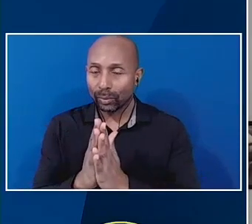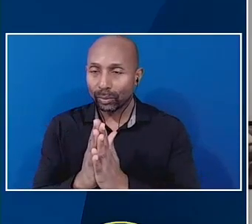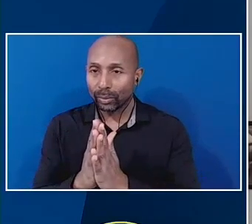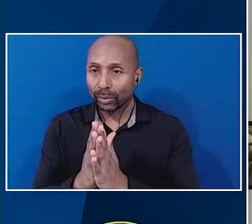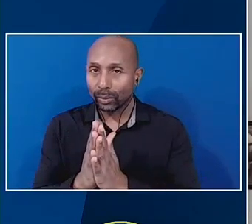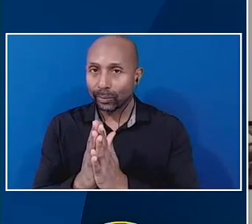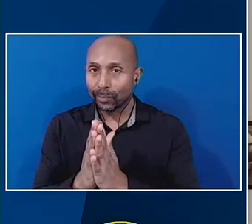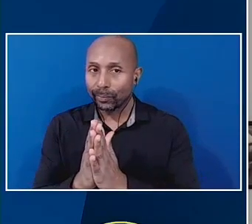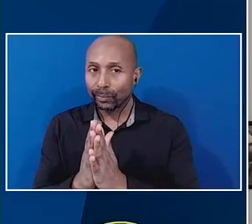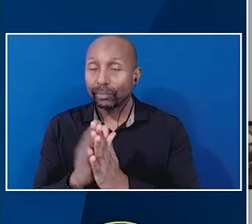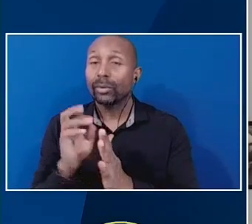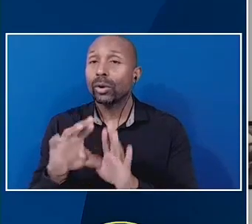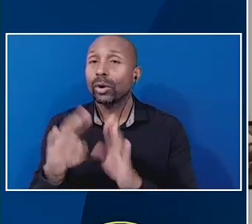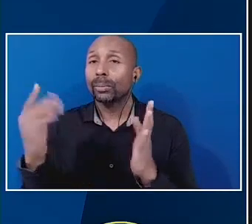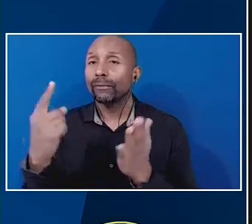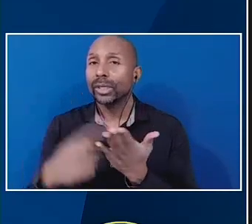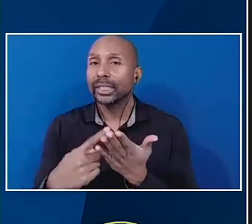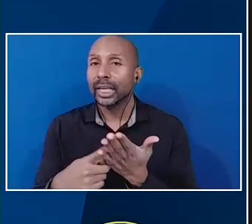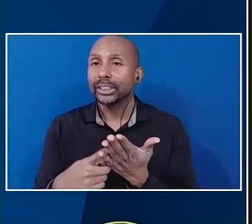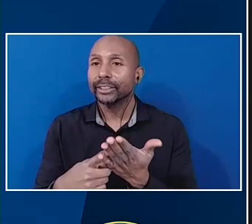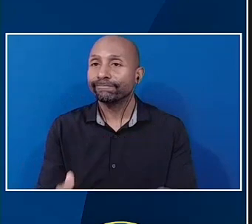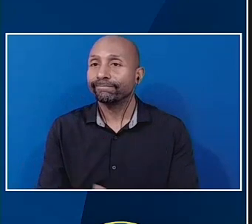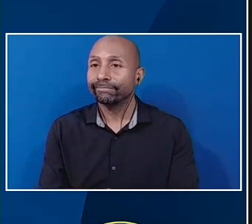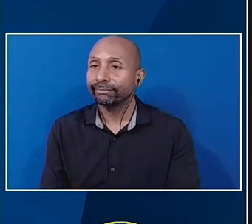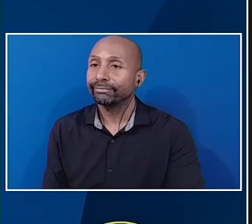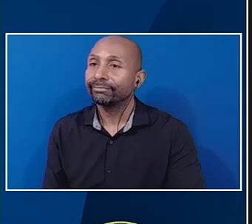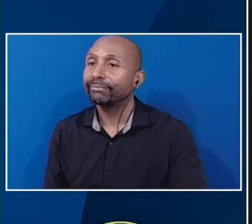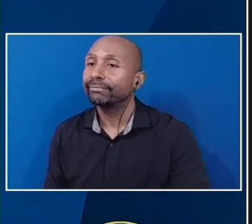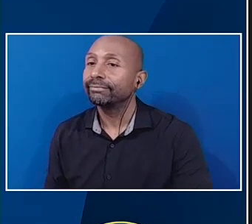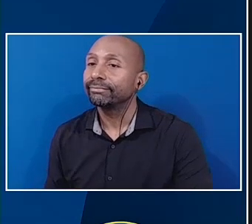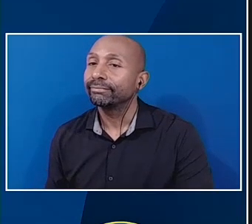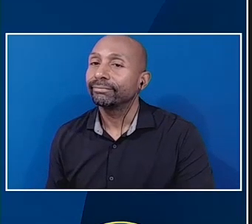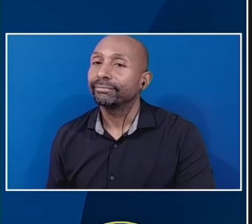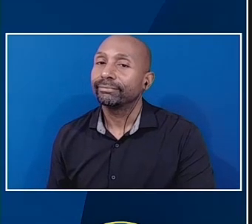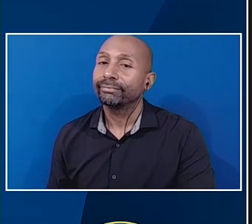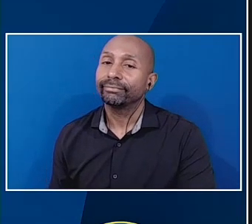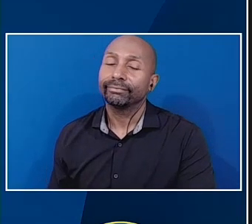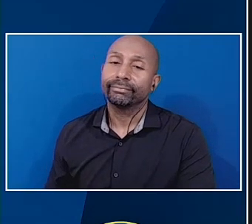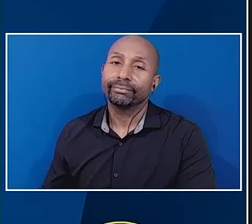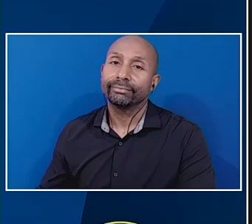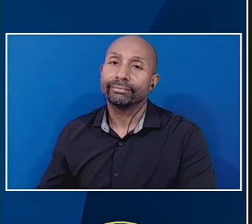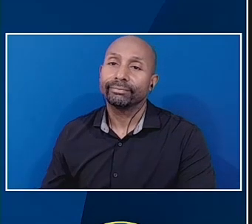from the committee. Thank you, Herman. This is a large section